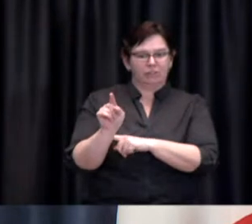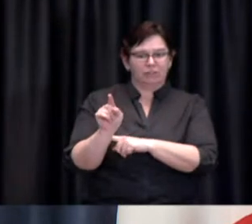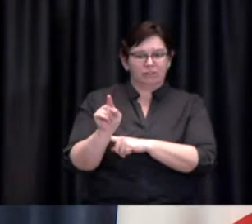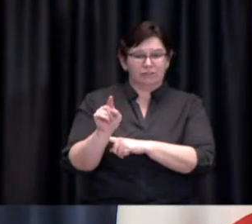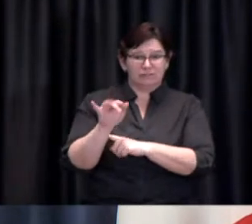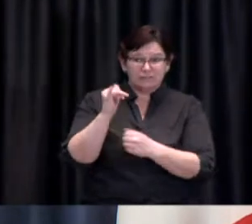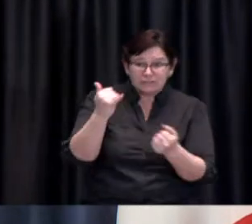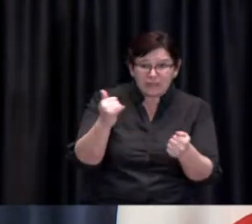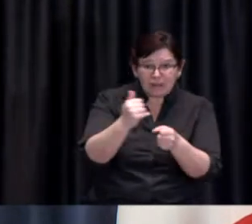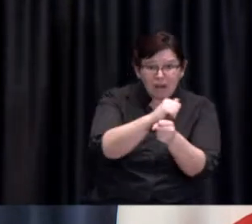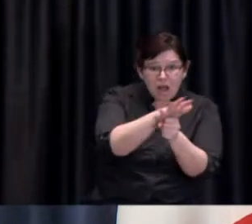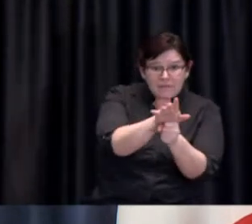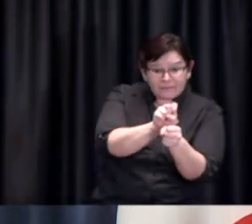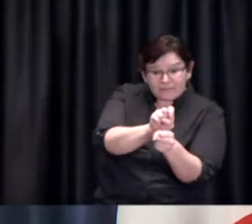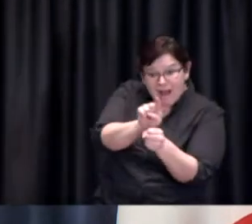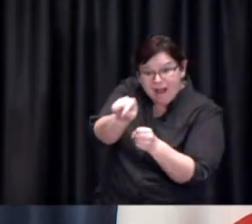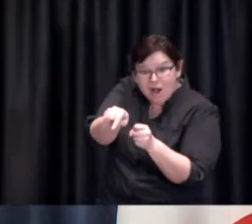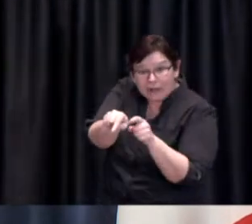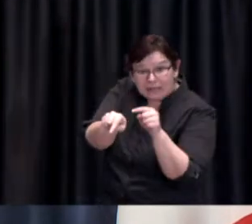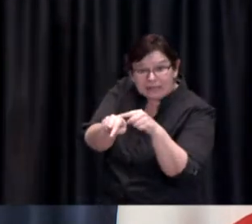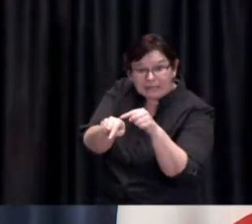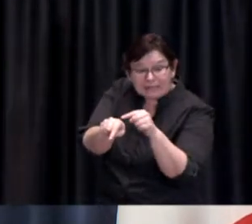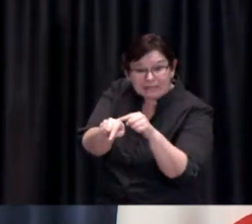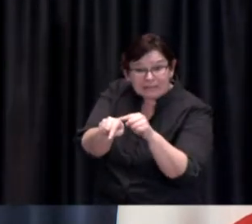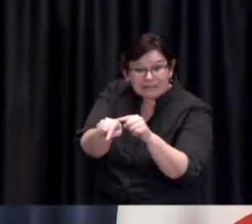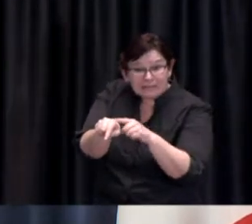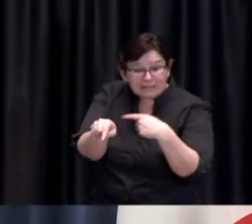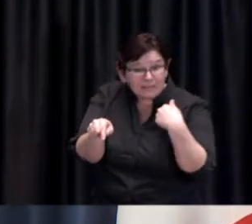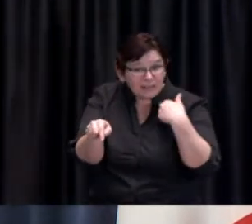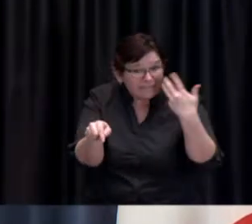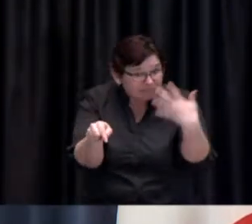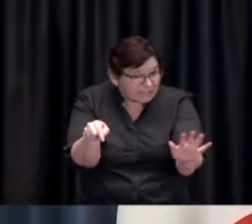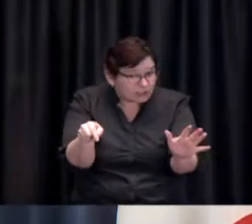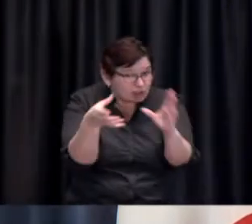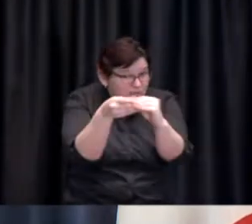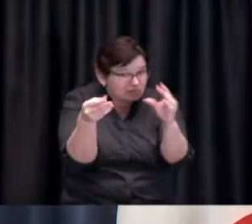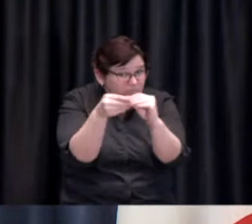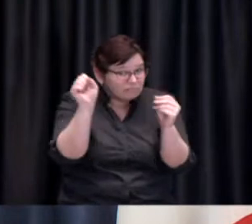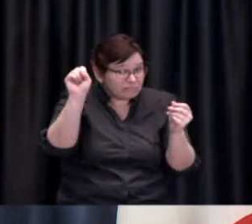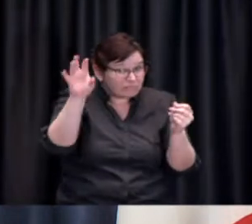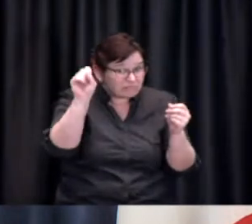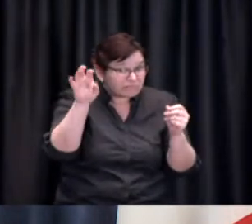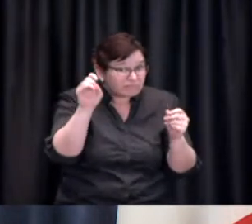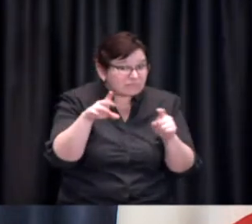and the modelling that I've spoken of before that was done by the Provincial Science Advisory Table,